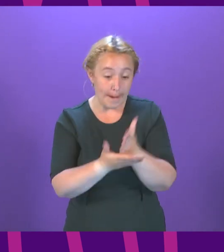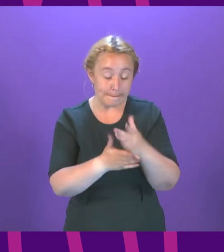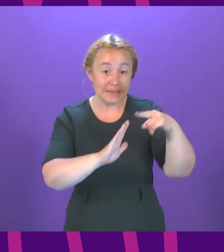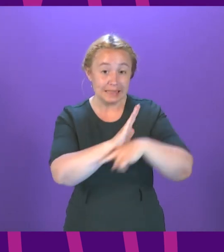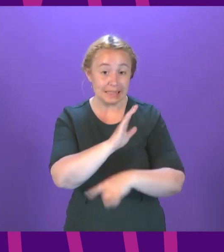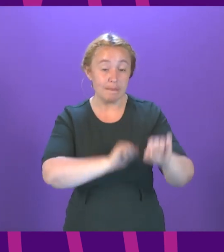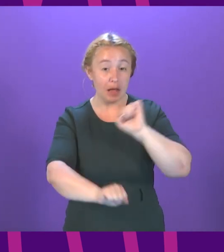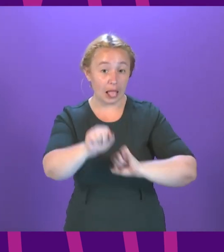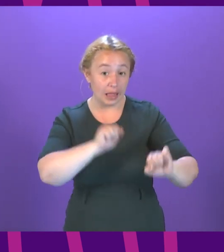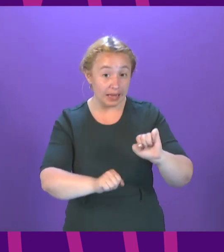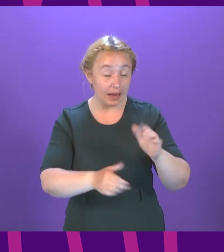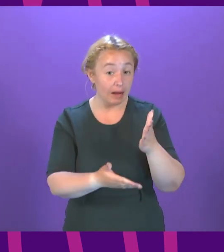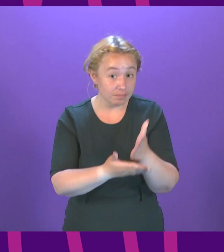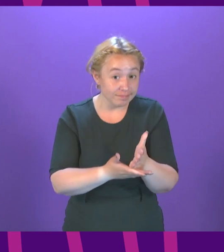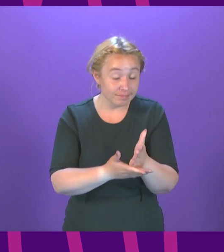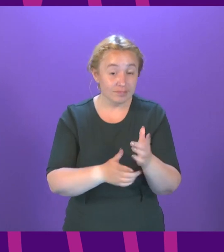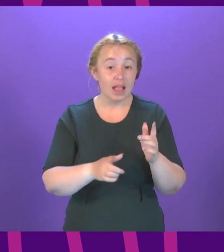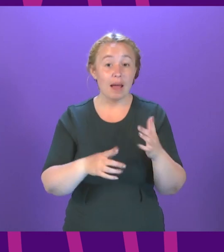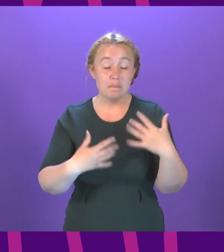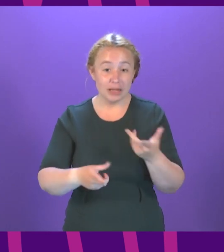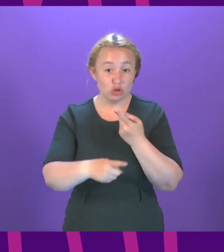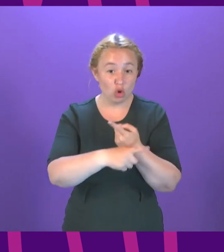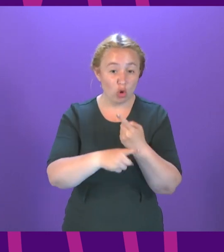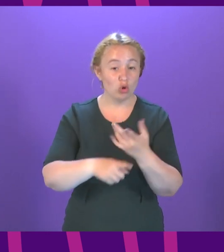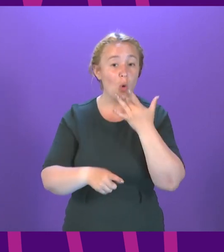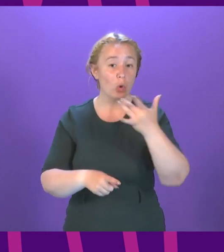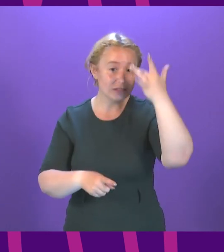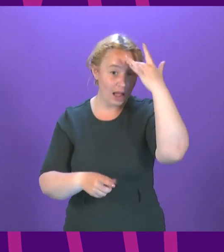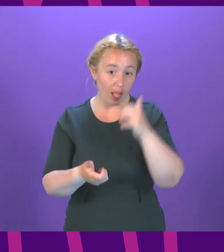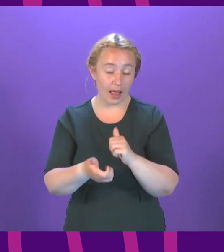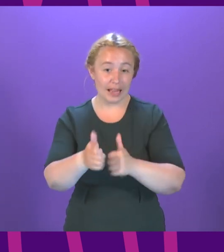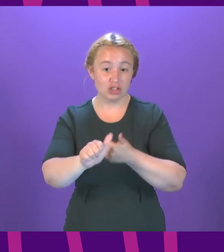What discussions has the First Minister had with the hotel industry to set an acceptable standard?